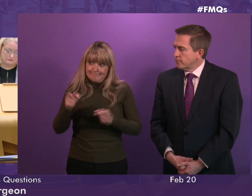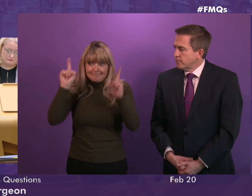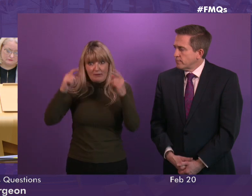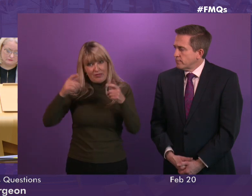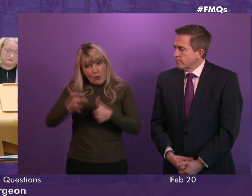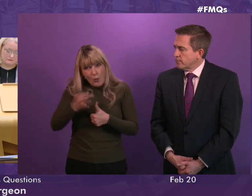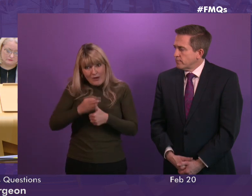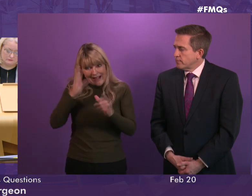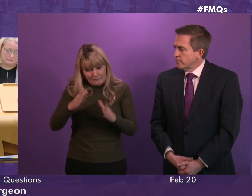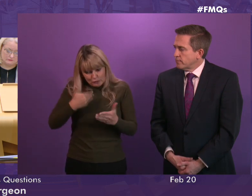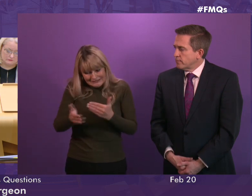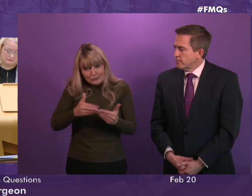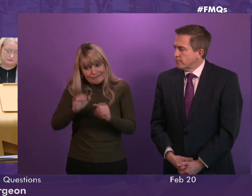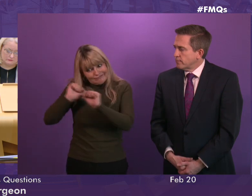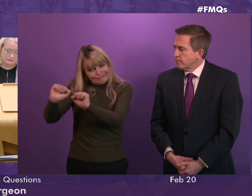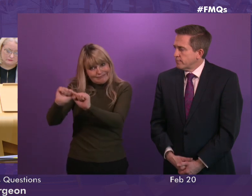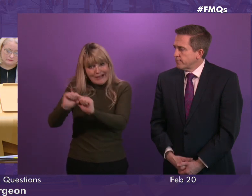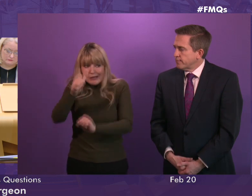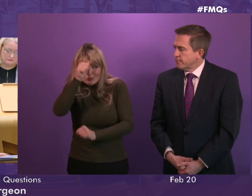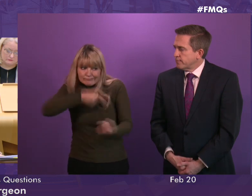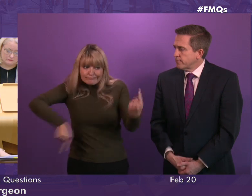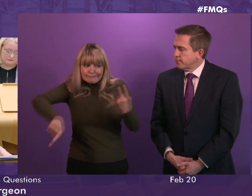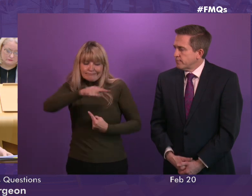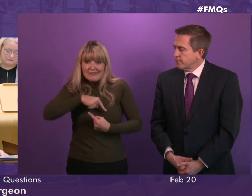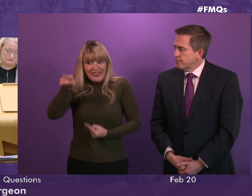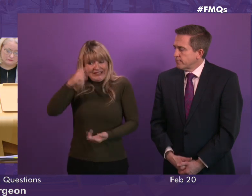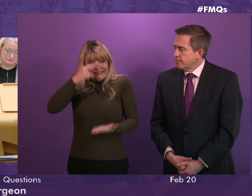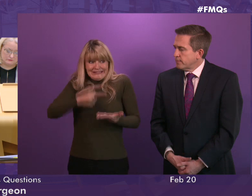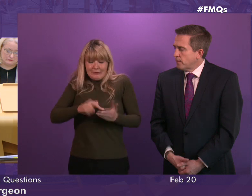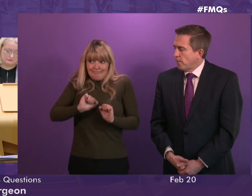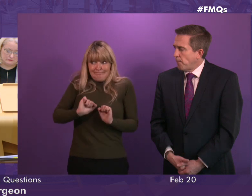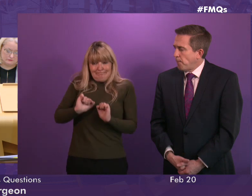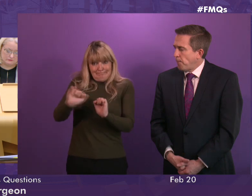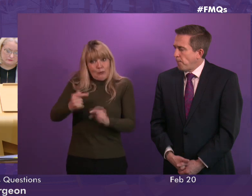I know that it is in everybody’s interests that decisions are taken as quickly as possible.